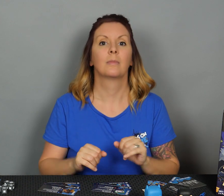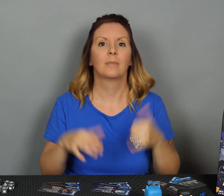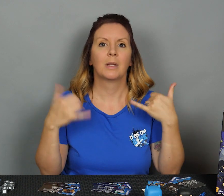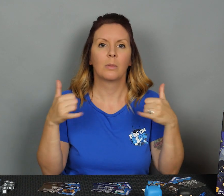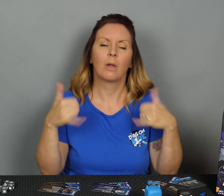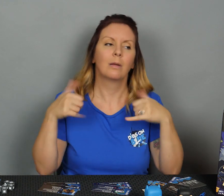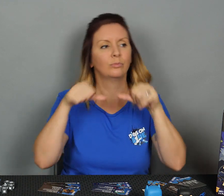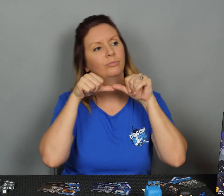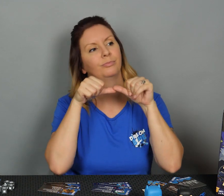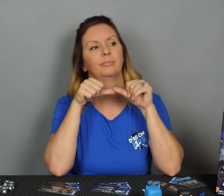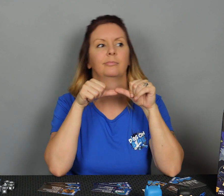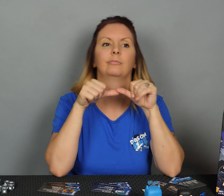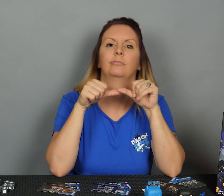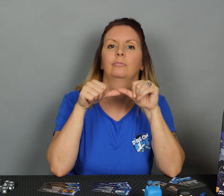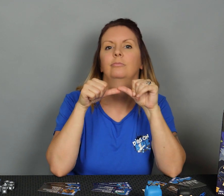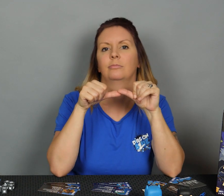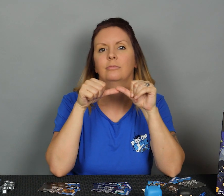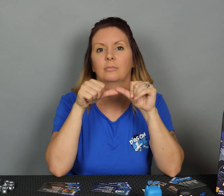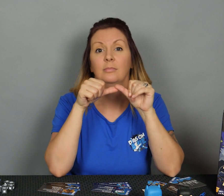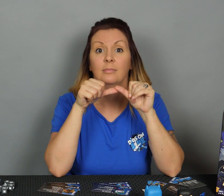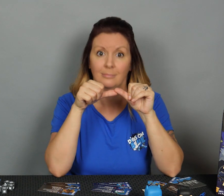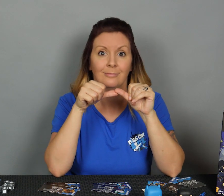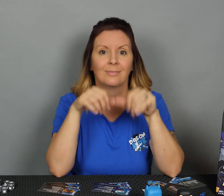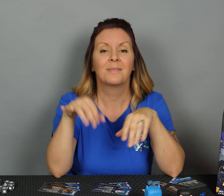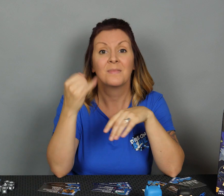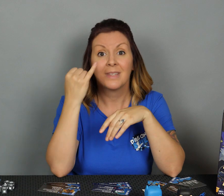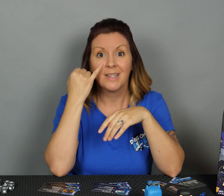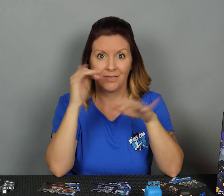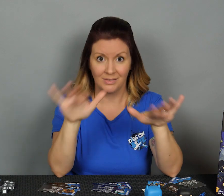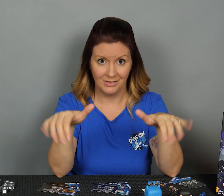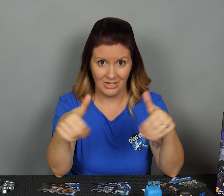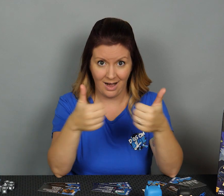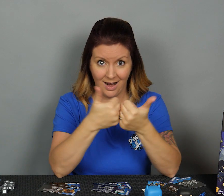Play continues as usual.